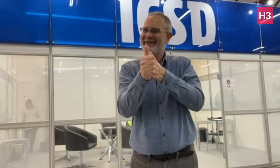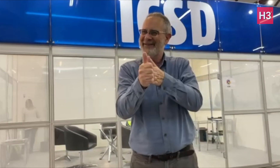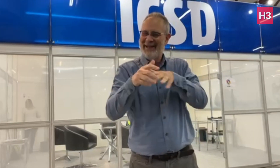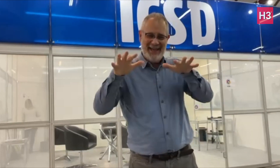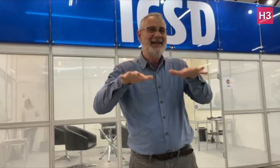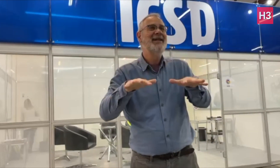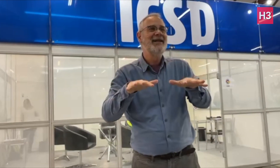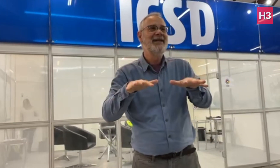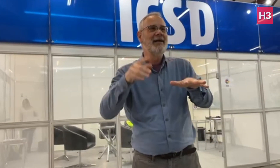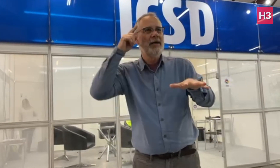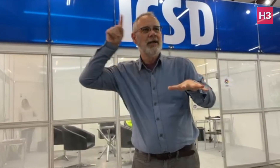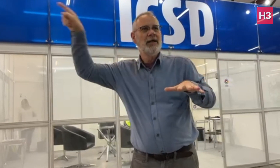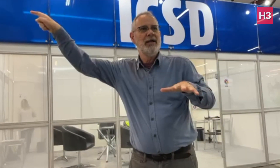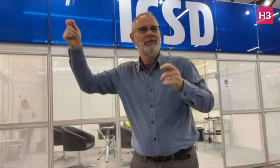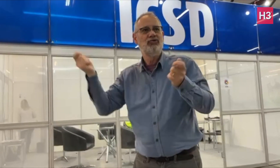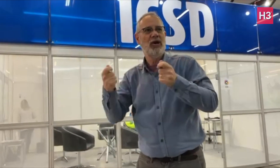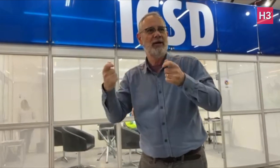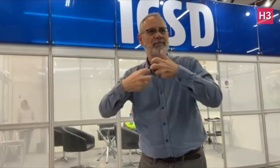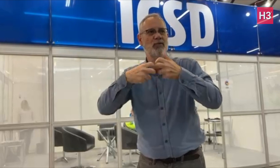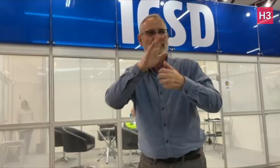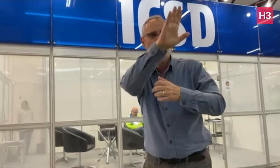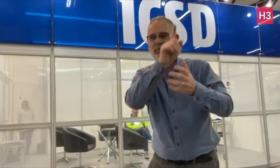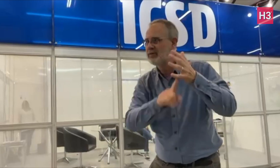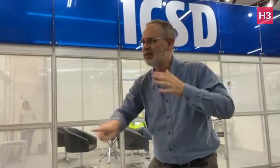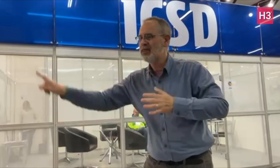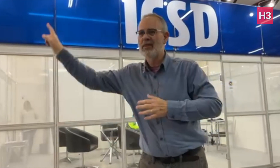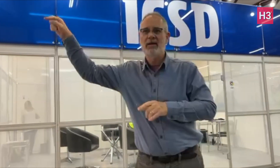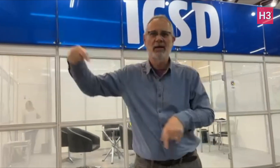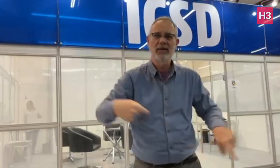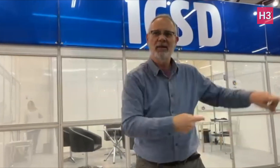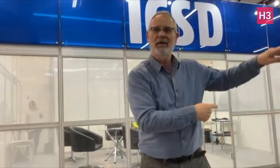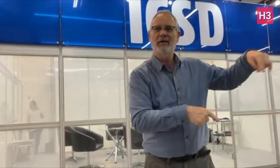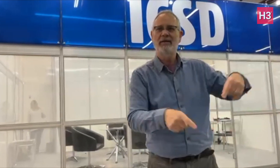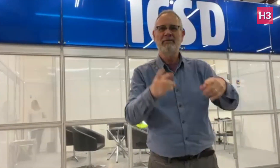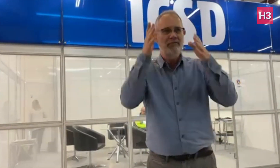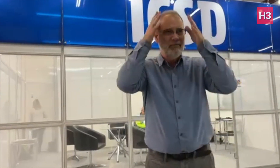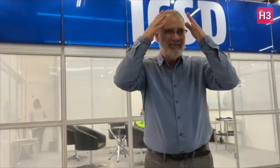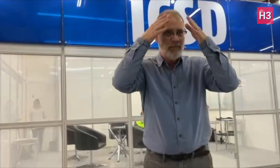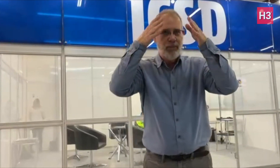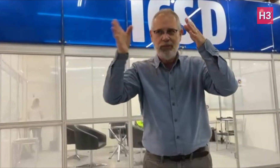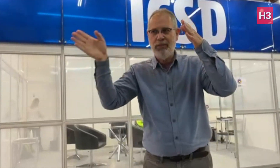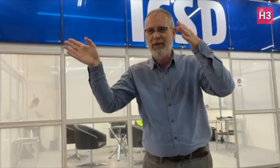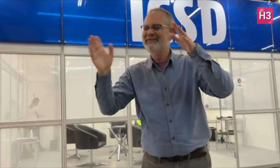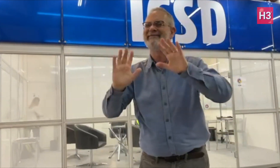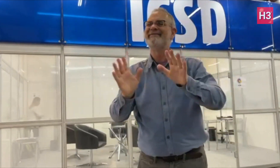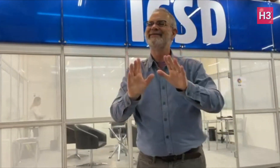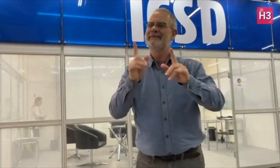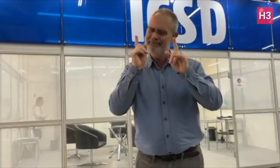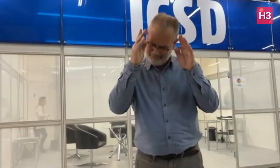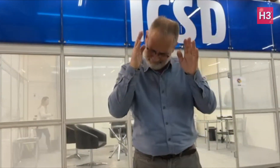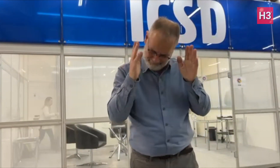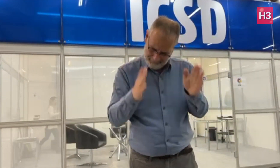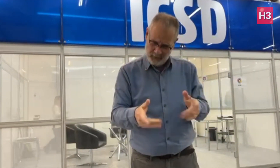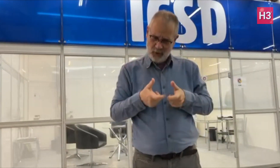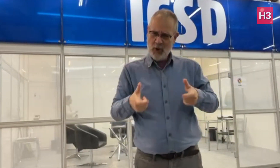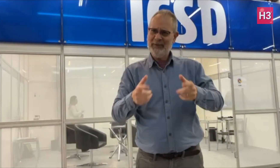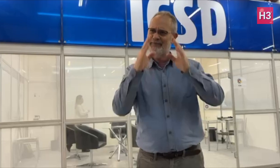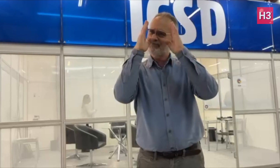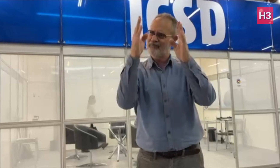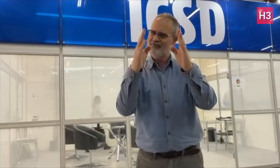regarding their countries during the Deaflympics, therefore impacting their ability to attend all sessions. The general meetings during the Congress